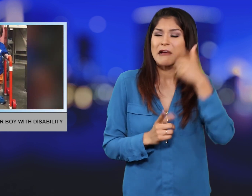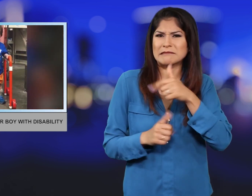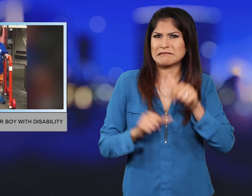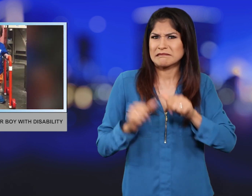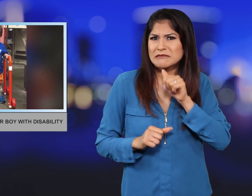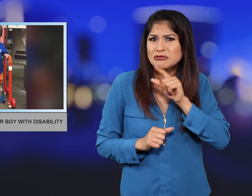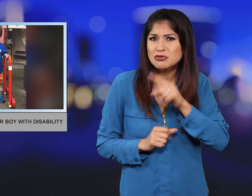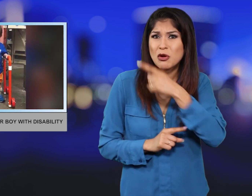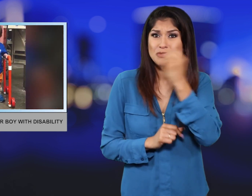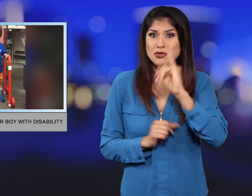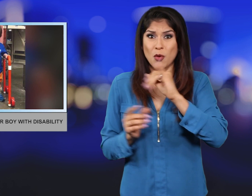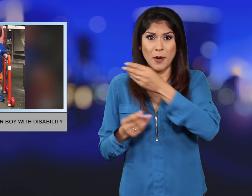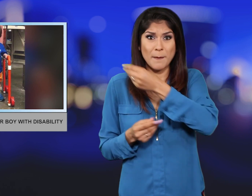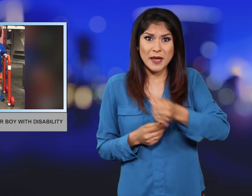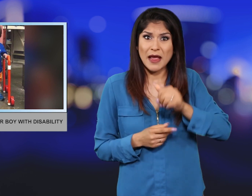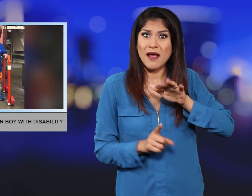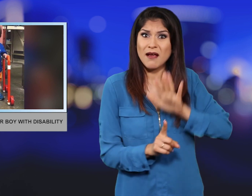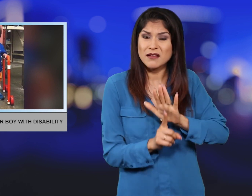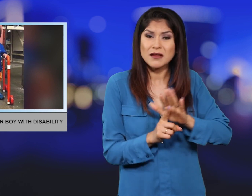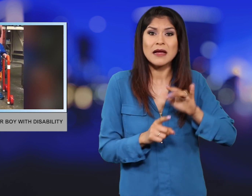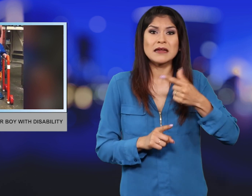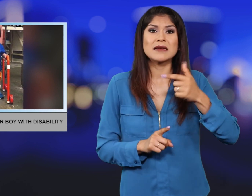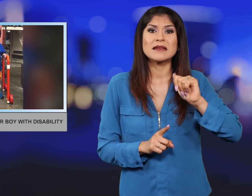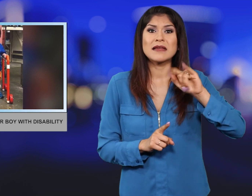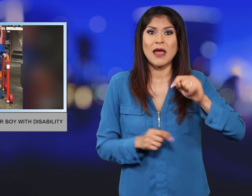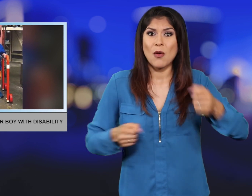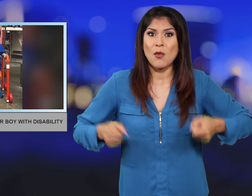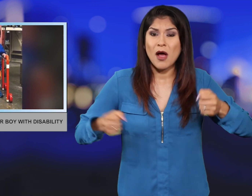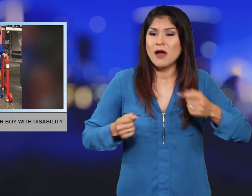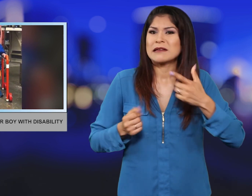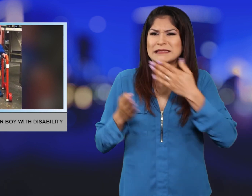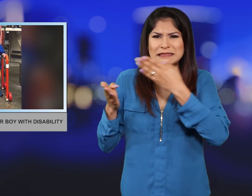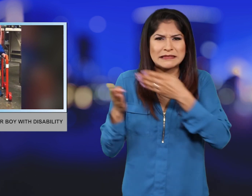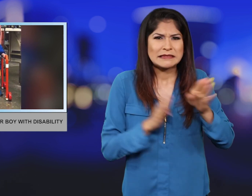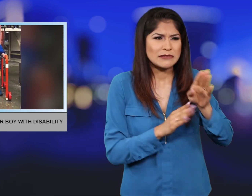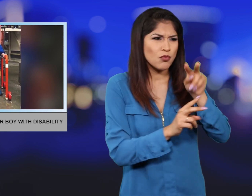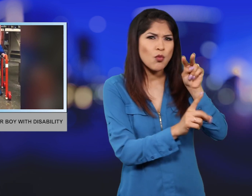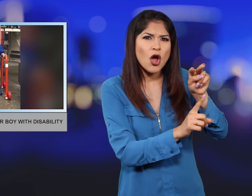His parents were not sure if insurance would cover a gait walker to help him.